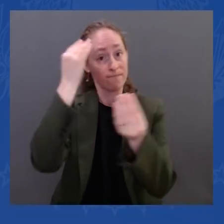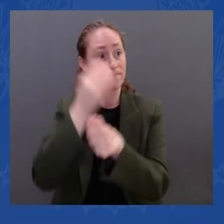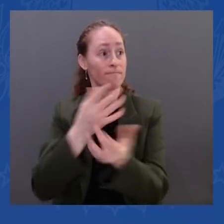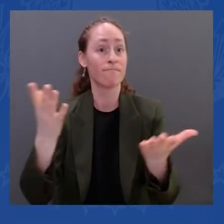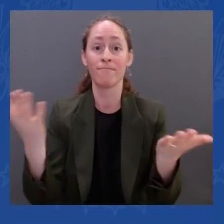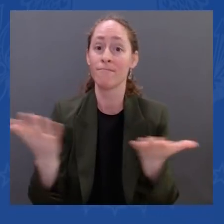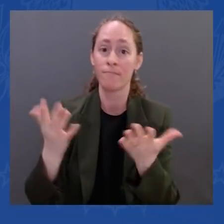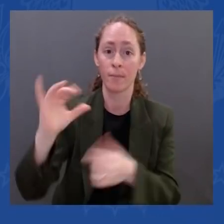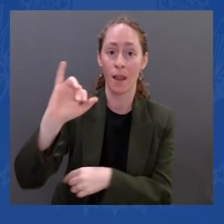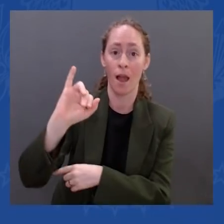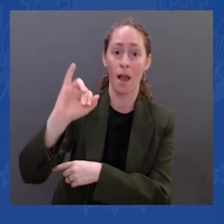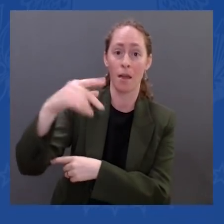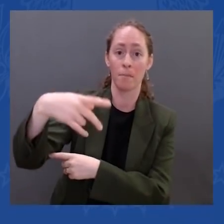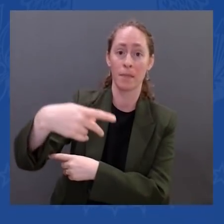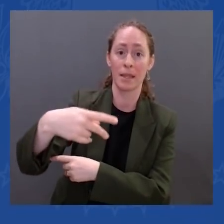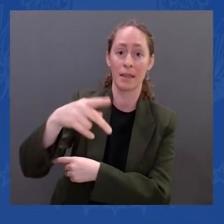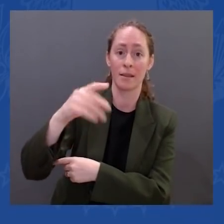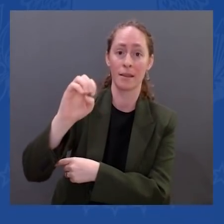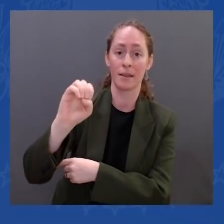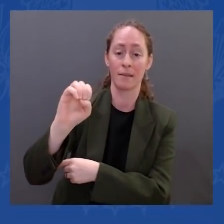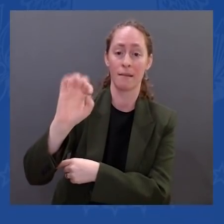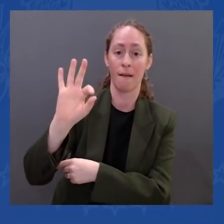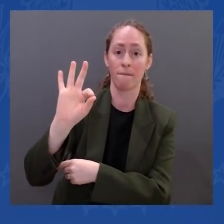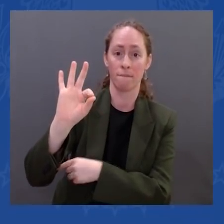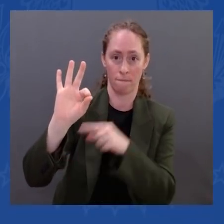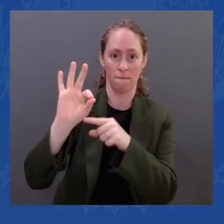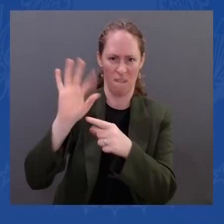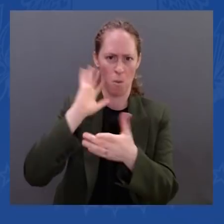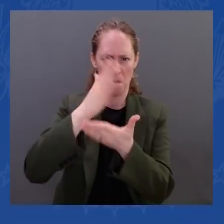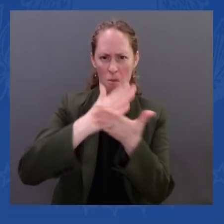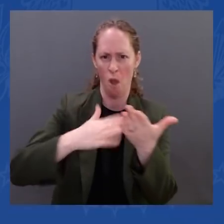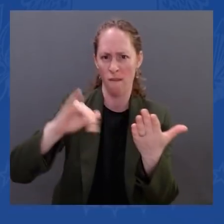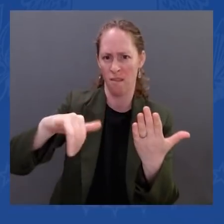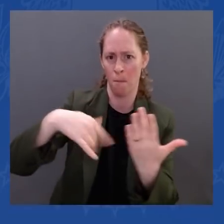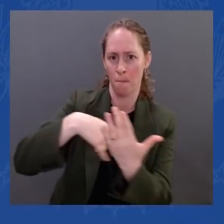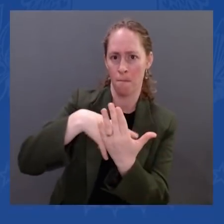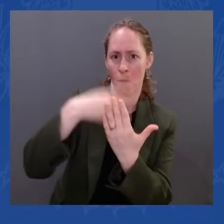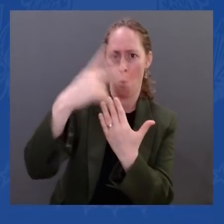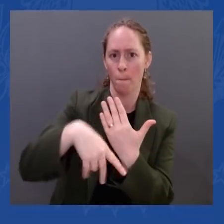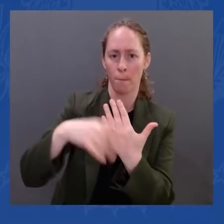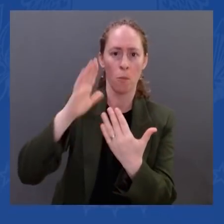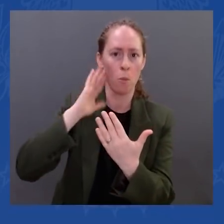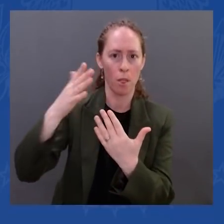Having said so, Japan hopes to see the United States